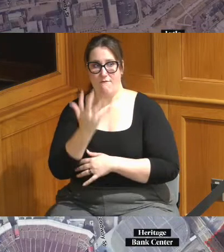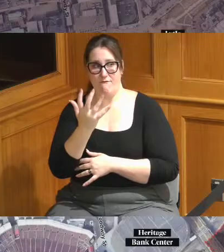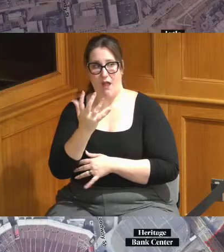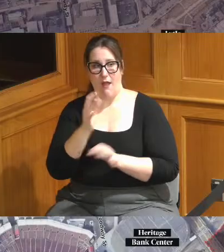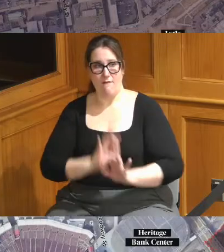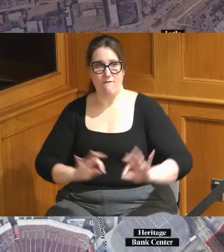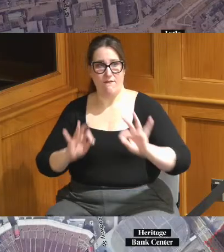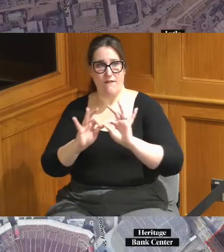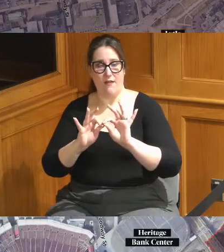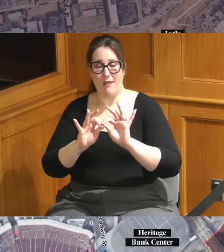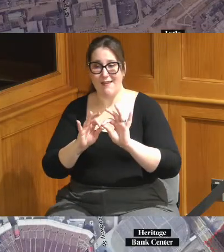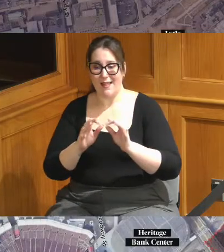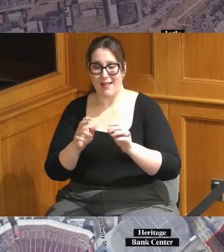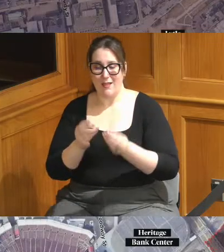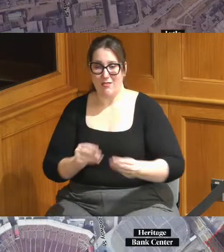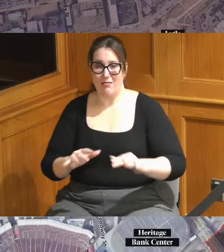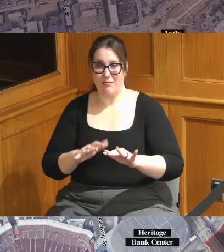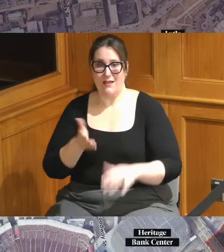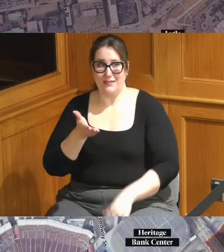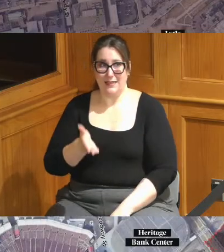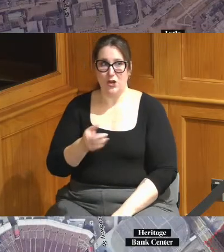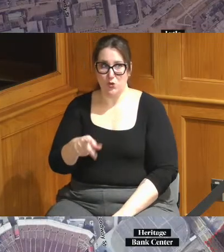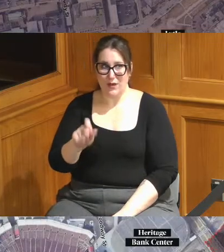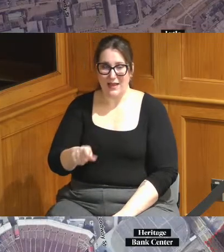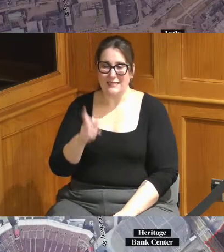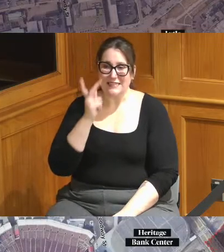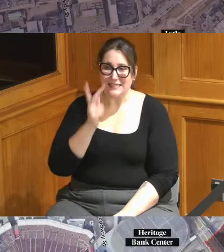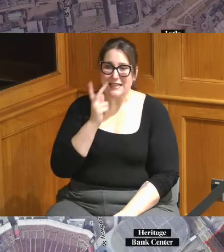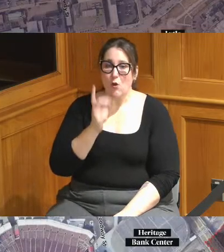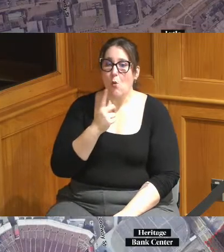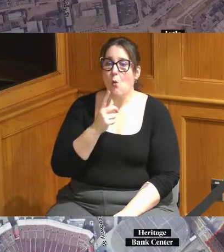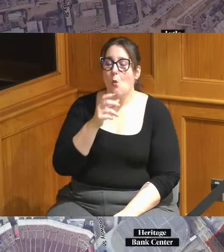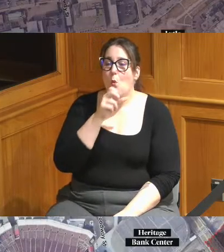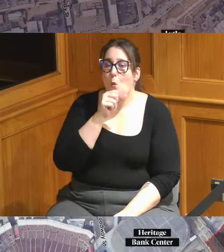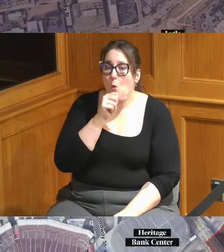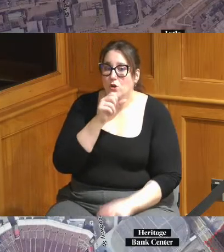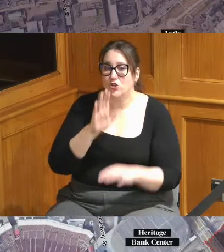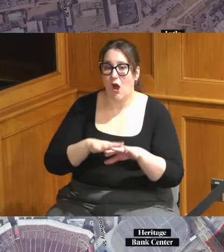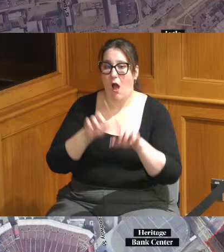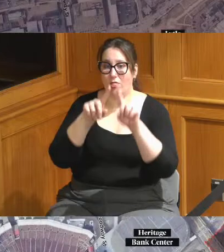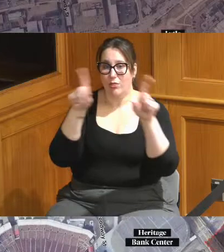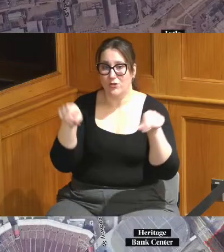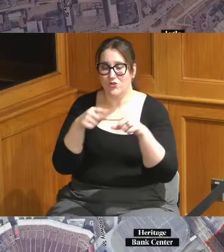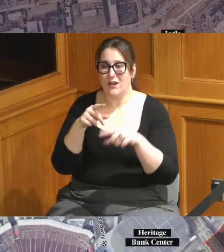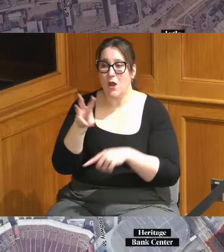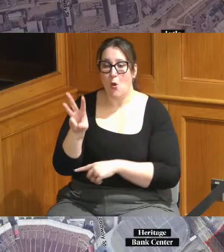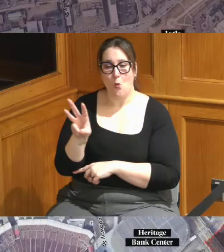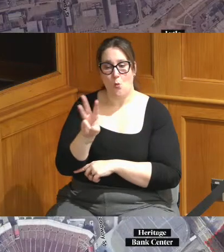those depicted in orange on your screen. These are sites that are largely west of Vine Street today